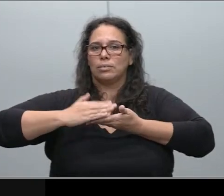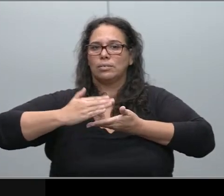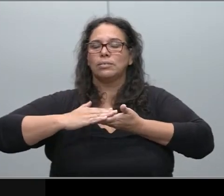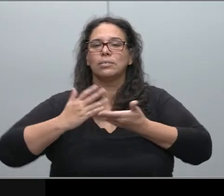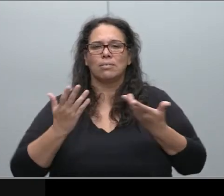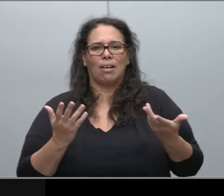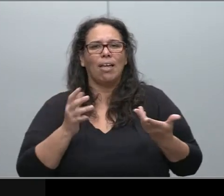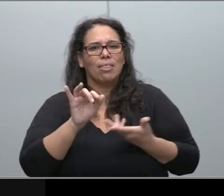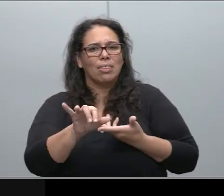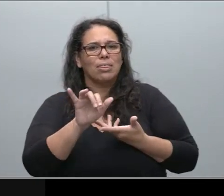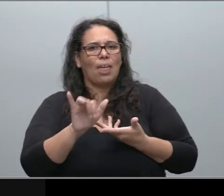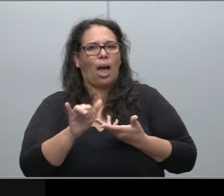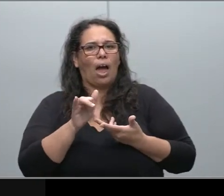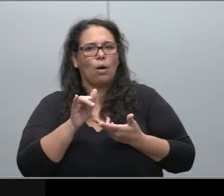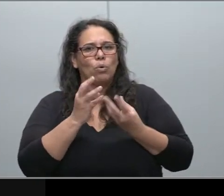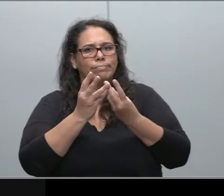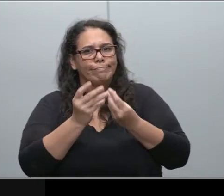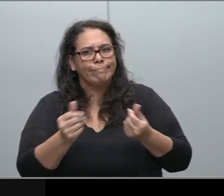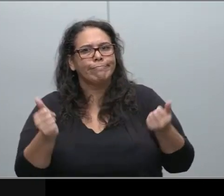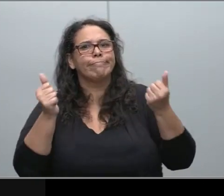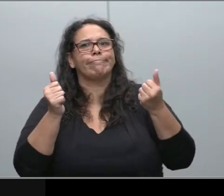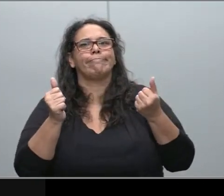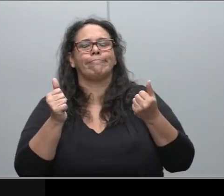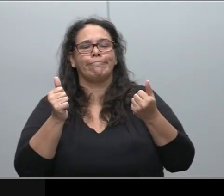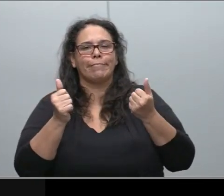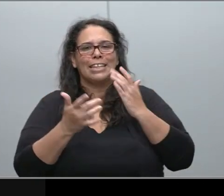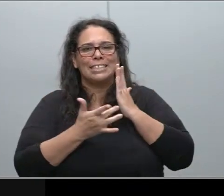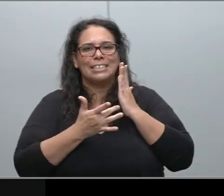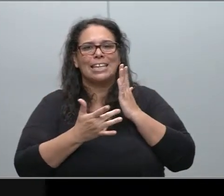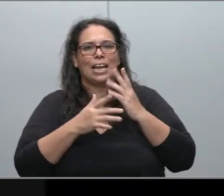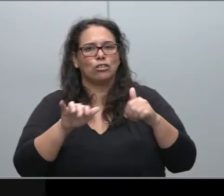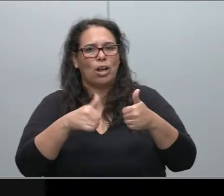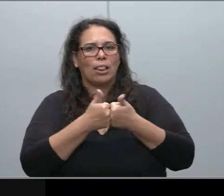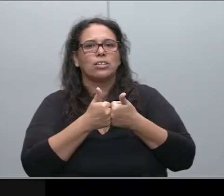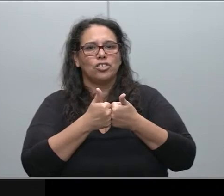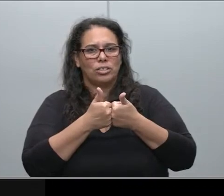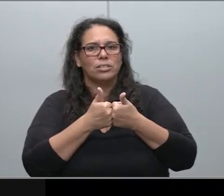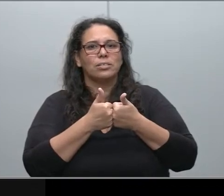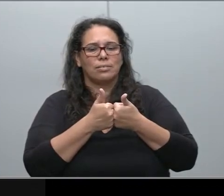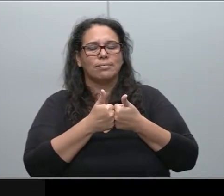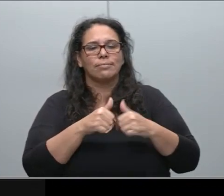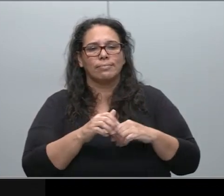So we'll use a timer for 10 minutes. And once it goes off, we'll move onto the next question.